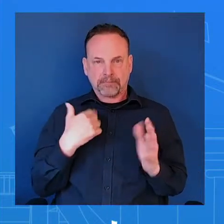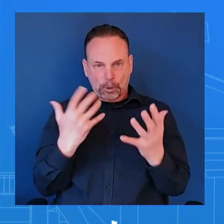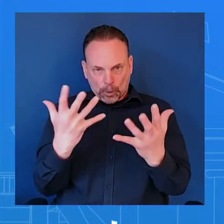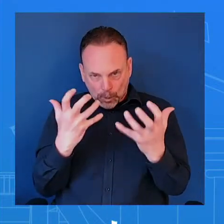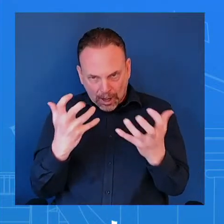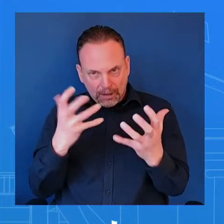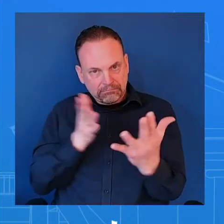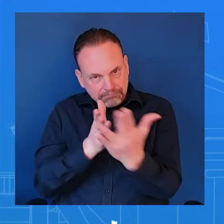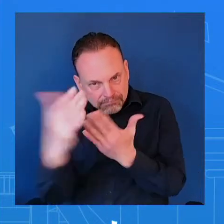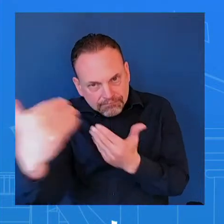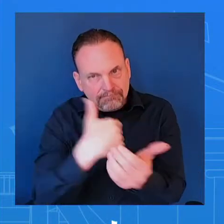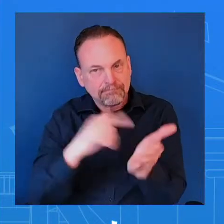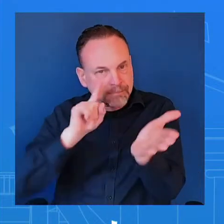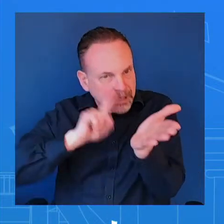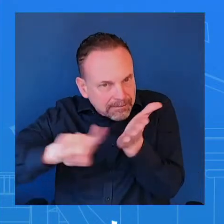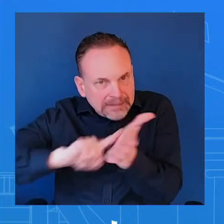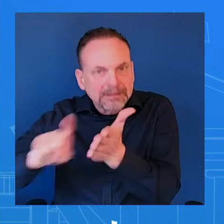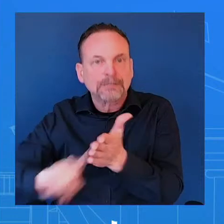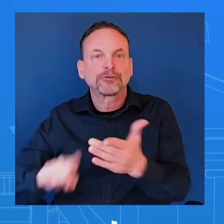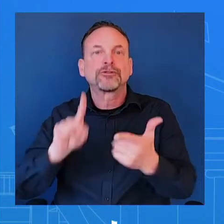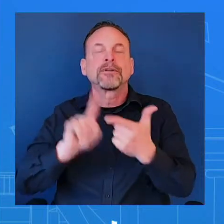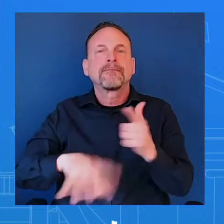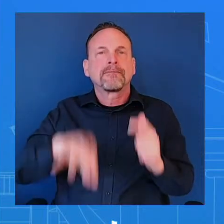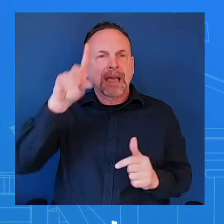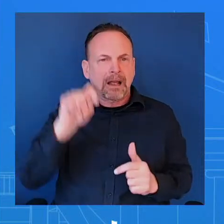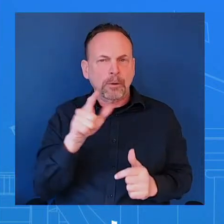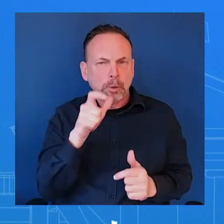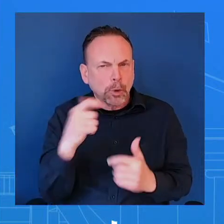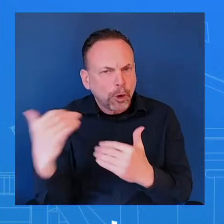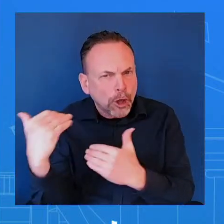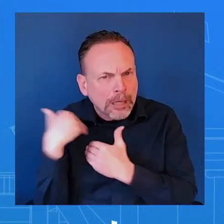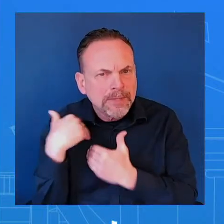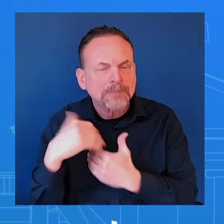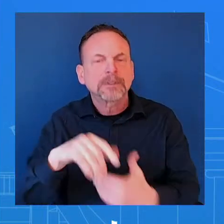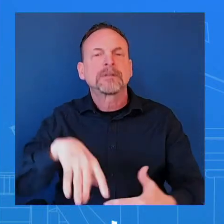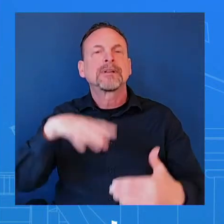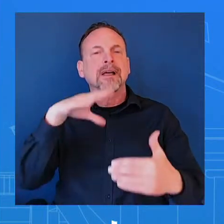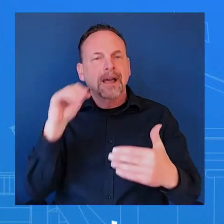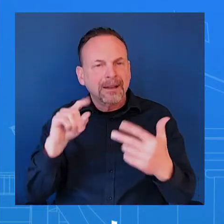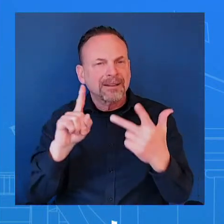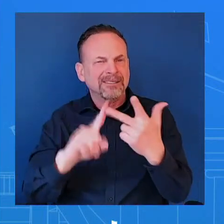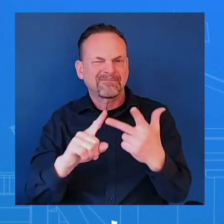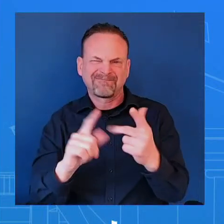and we want to make sure that it is made available to the public. That's what -- that's what the Israeli government --